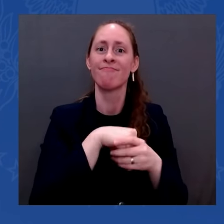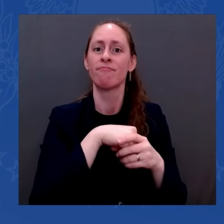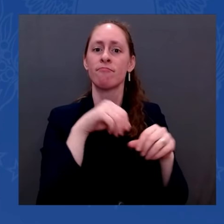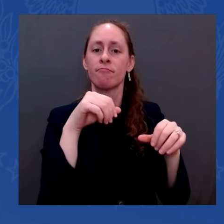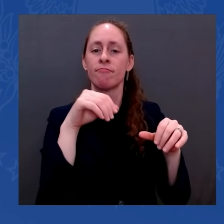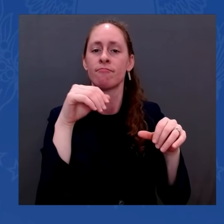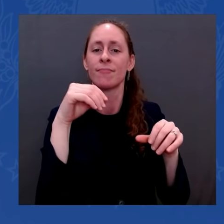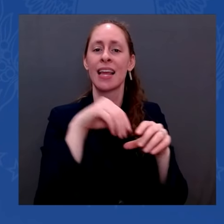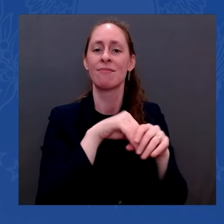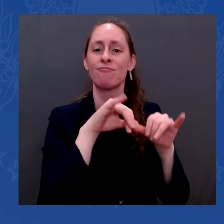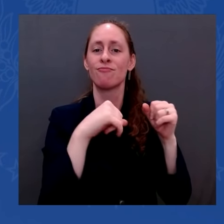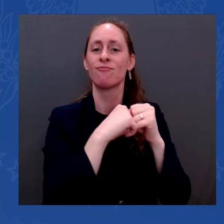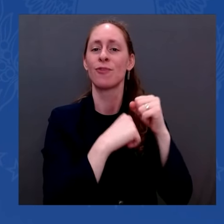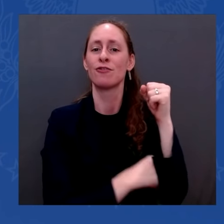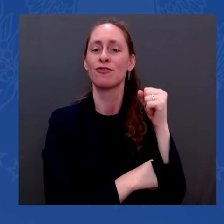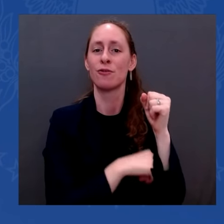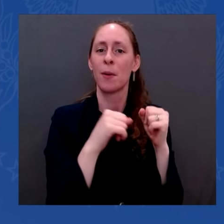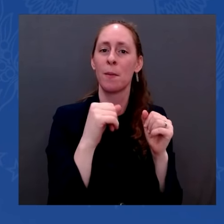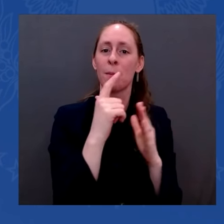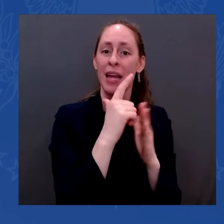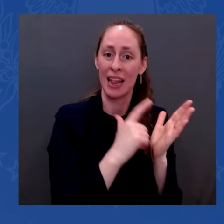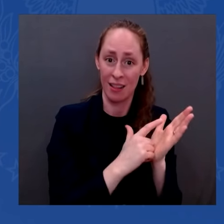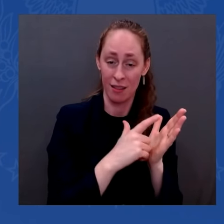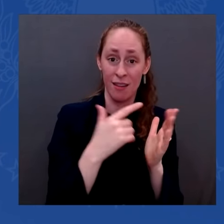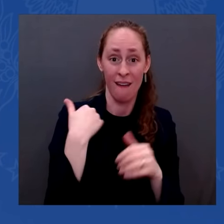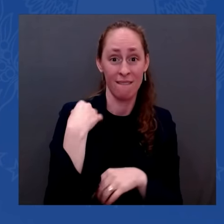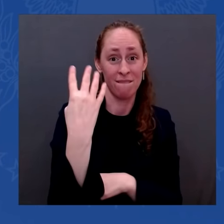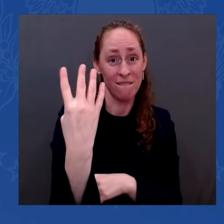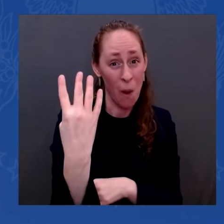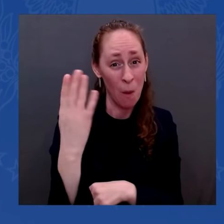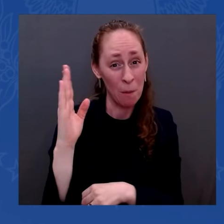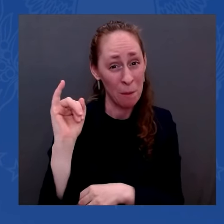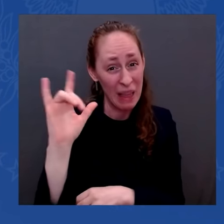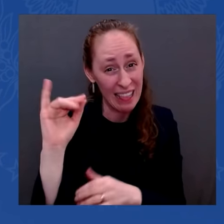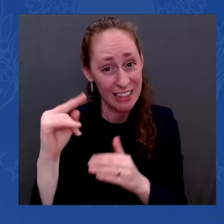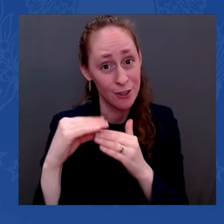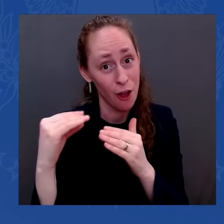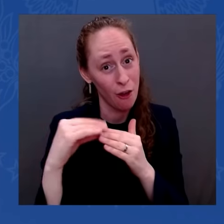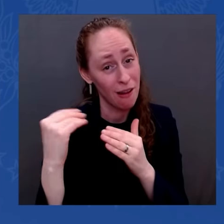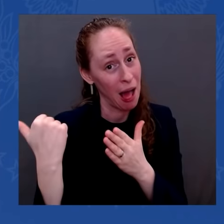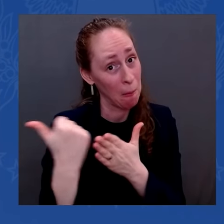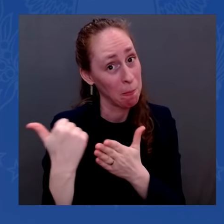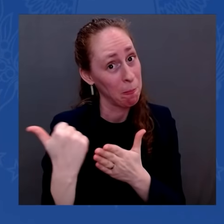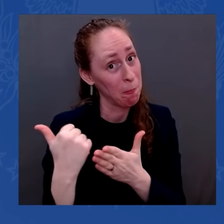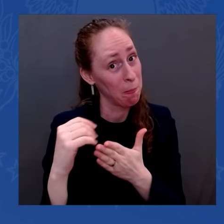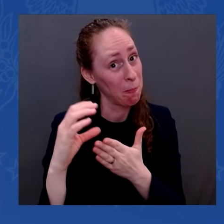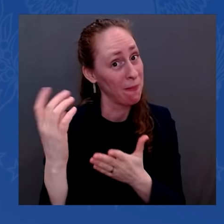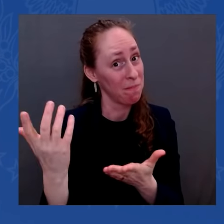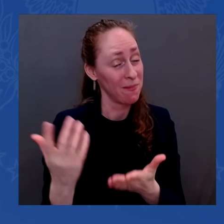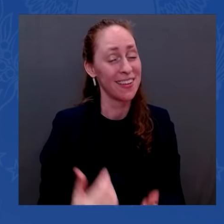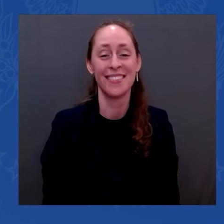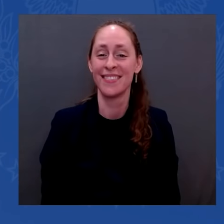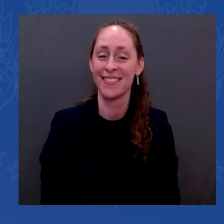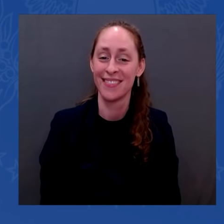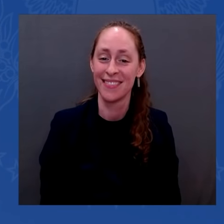So I hope it -- I -- I ho- -- stick with what you're -- what you're saying. I appreciate it.